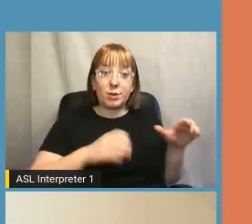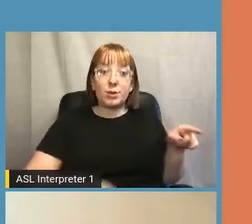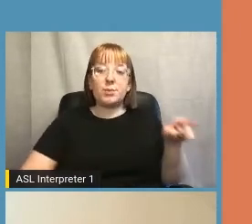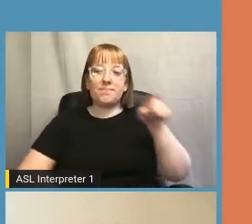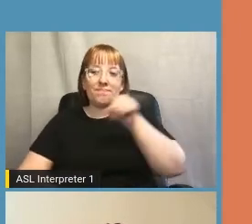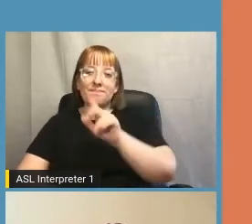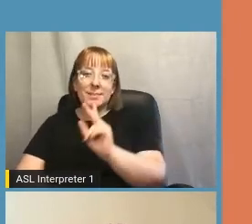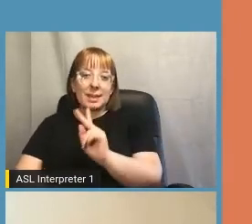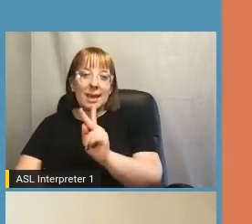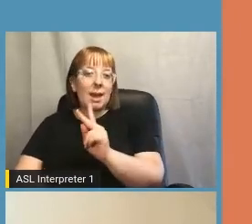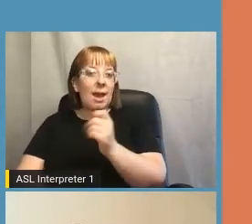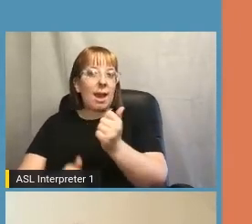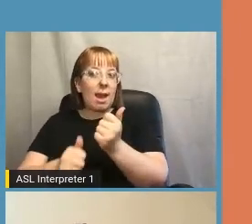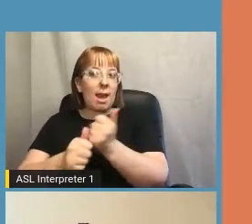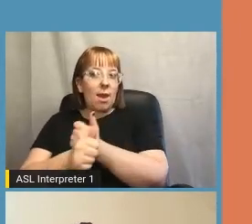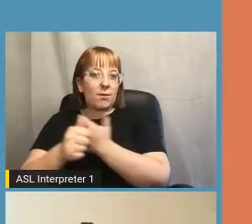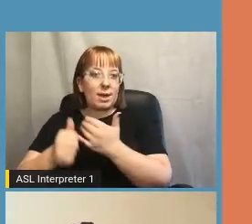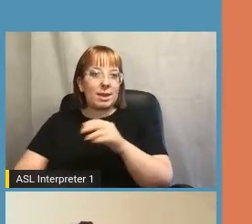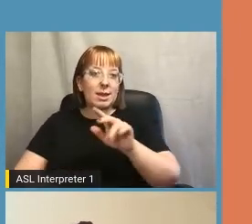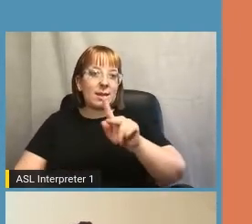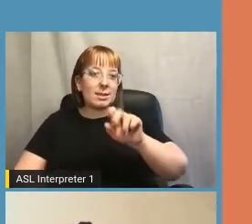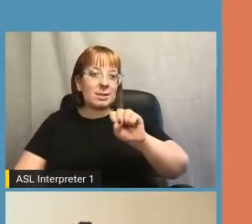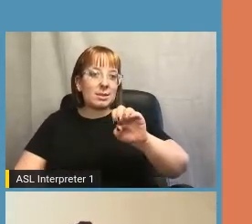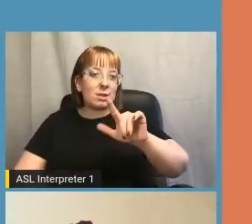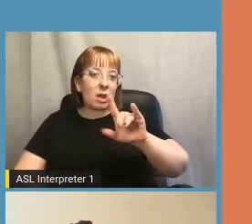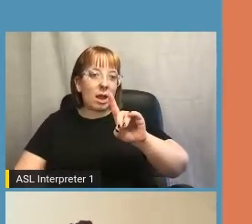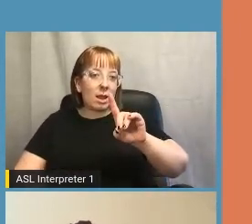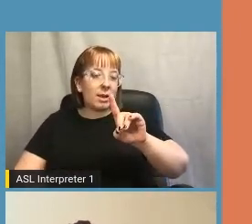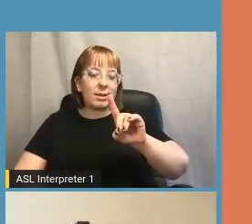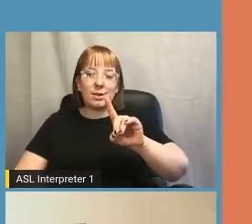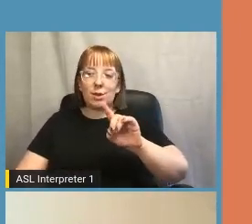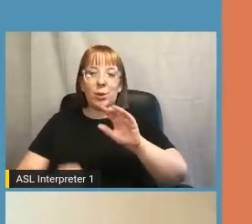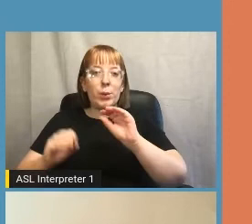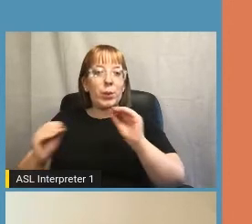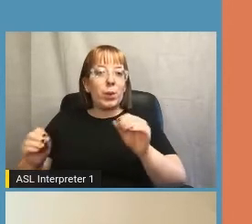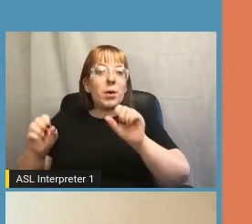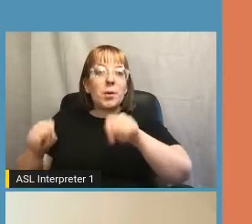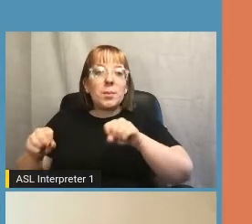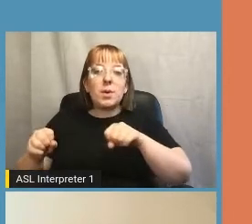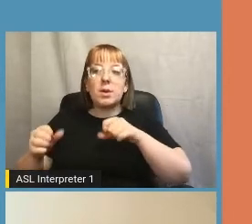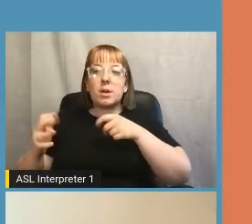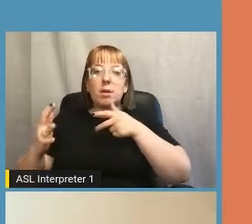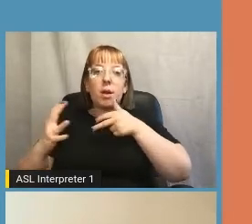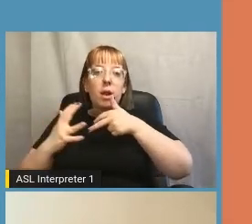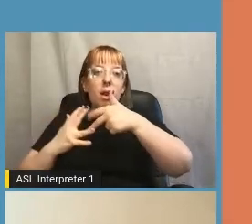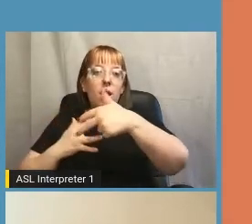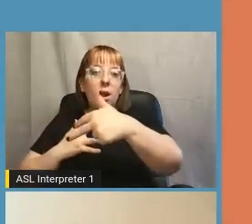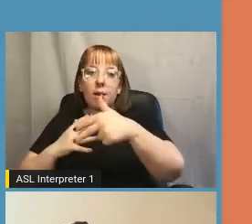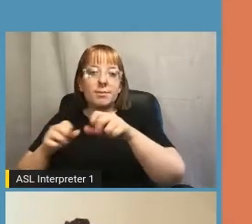is solid and um there's no ability to walk through things um additionally you can make um